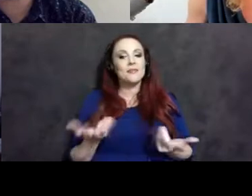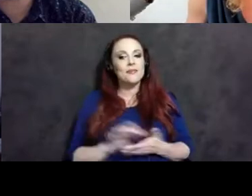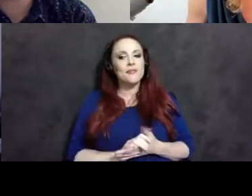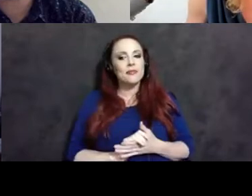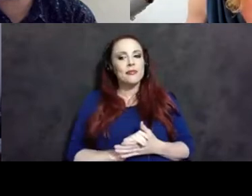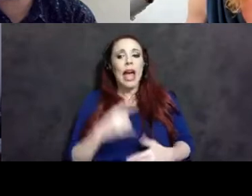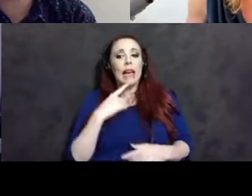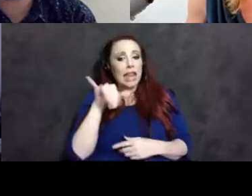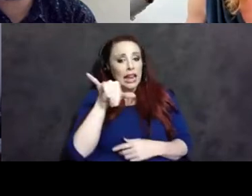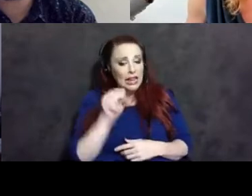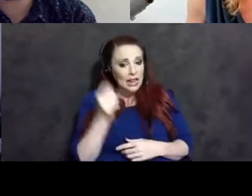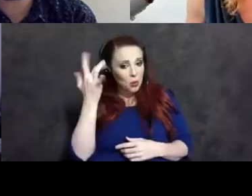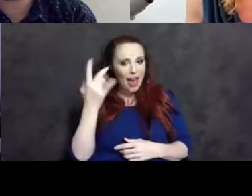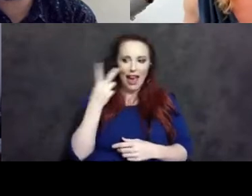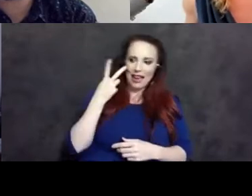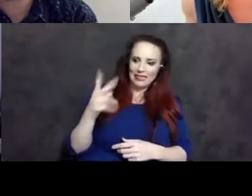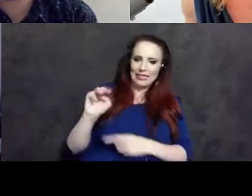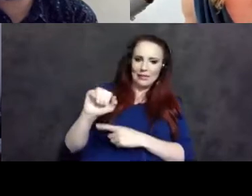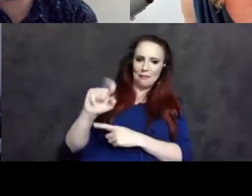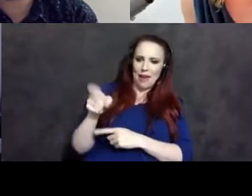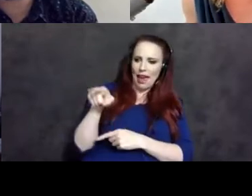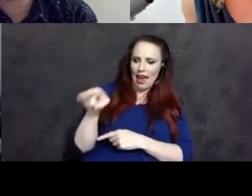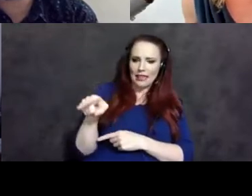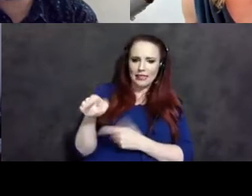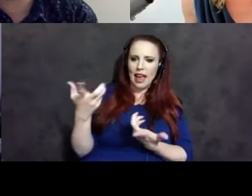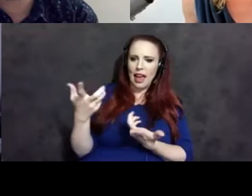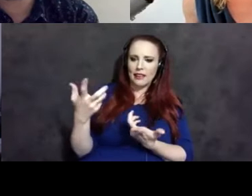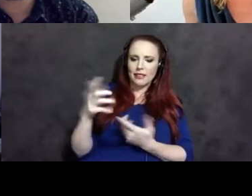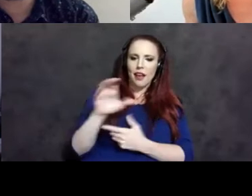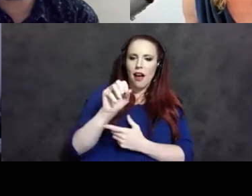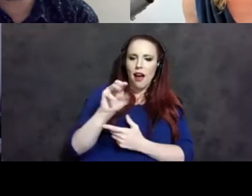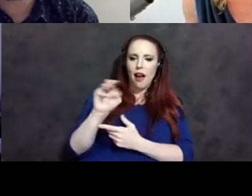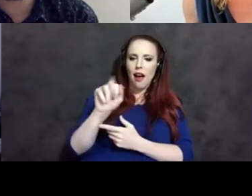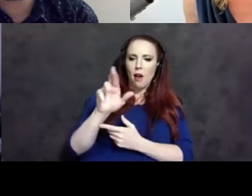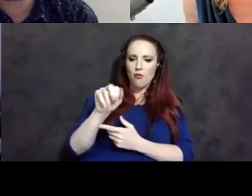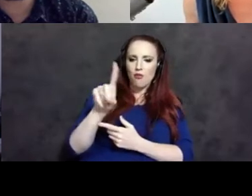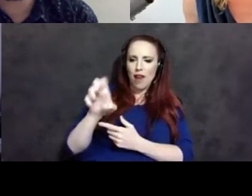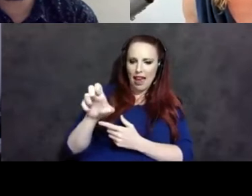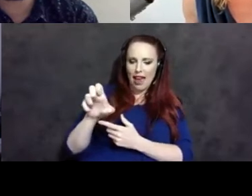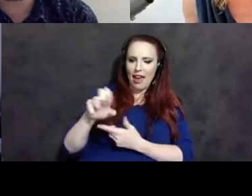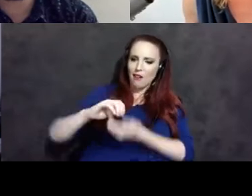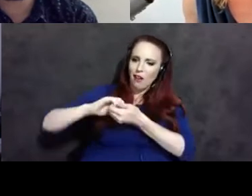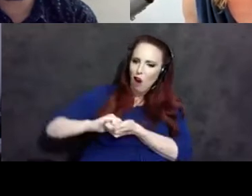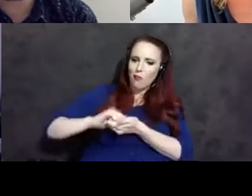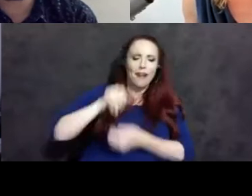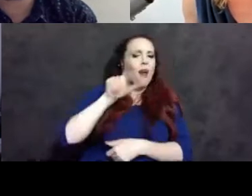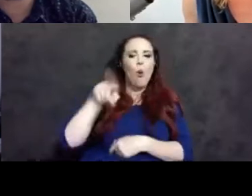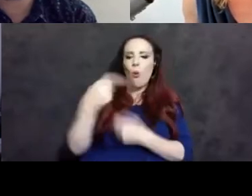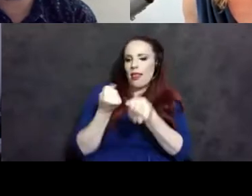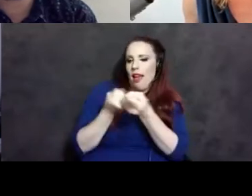because I see Max as a comrade and not only an ally, which is what this work is about for me.